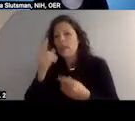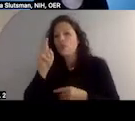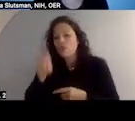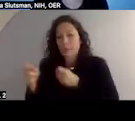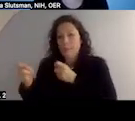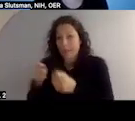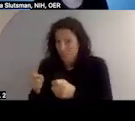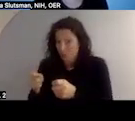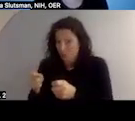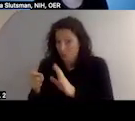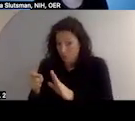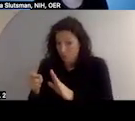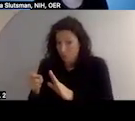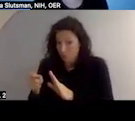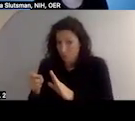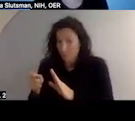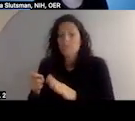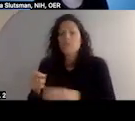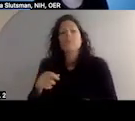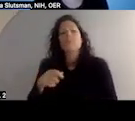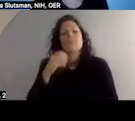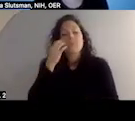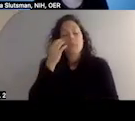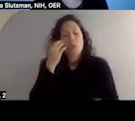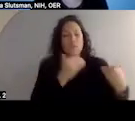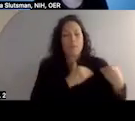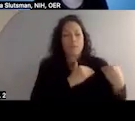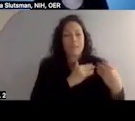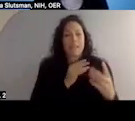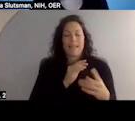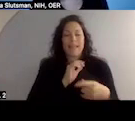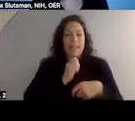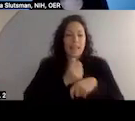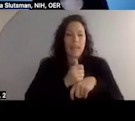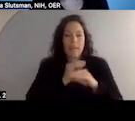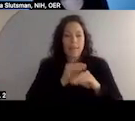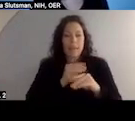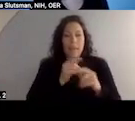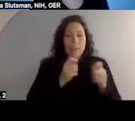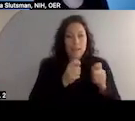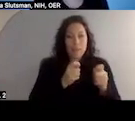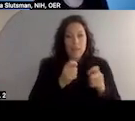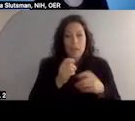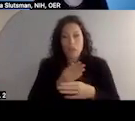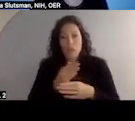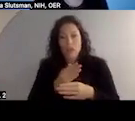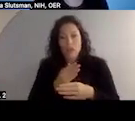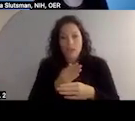In terms of responsibly implementing data management and sharing, Data Management and Sharing Plans